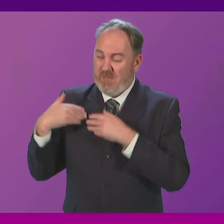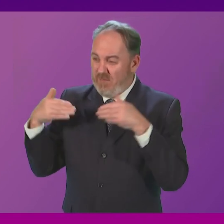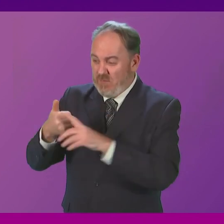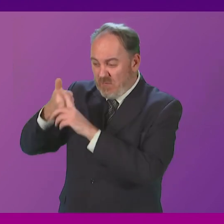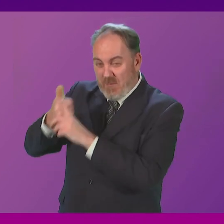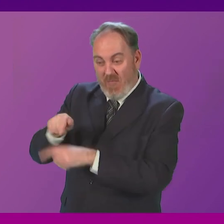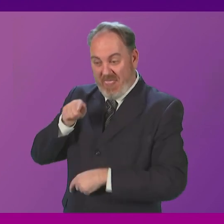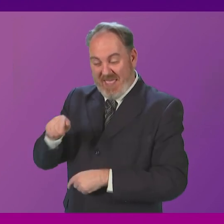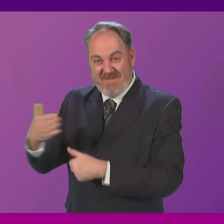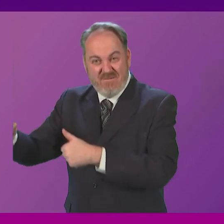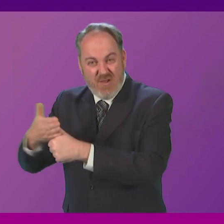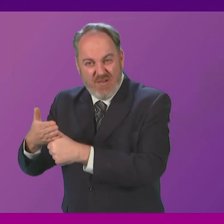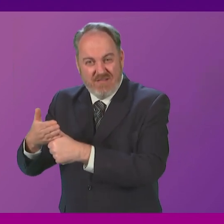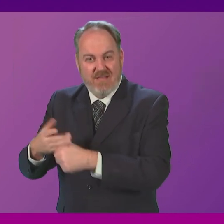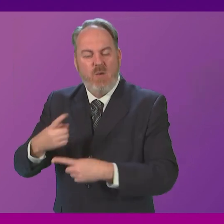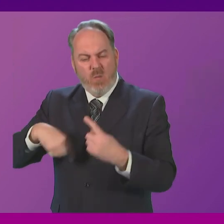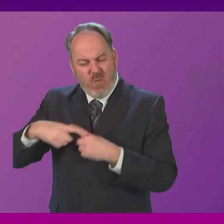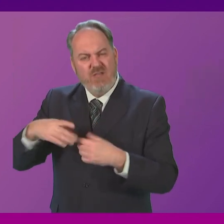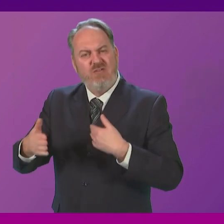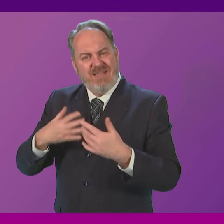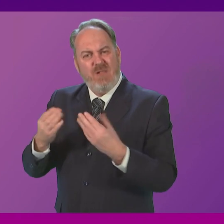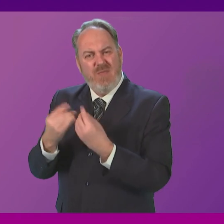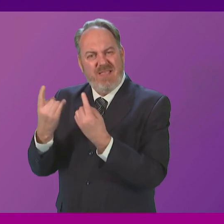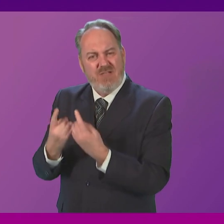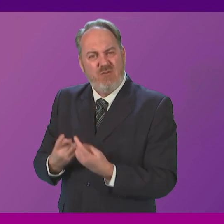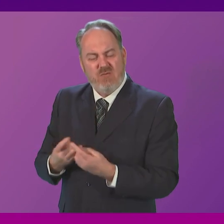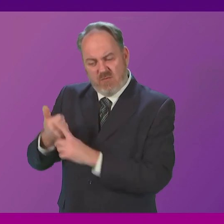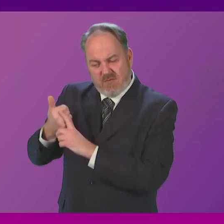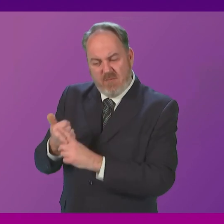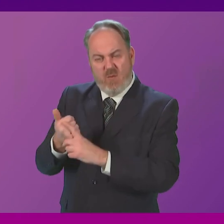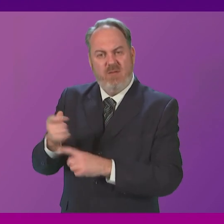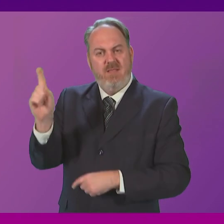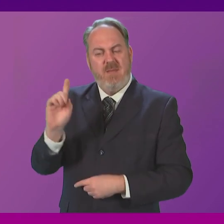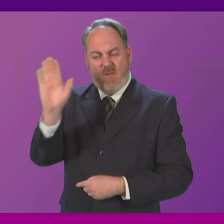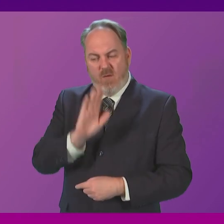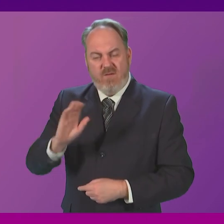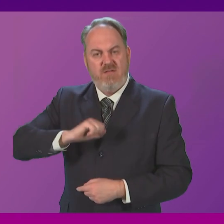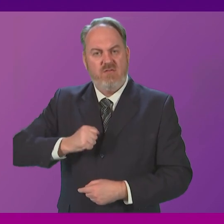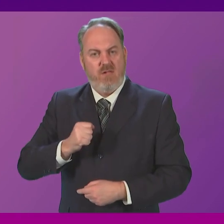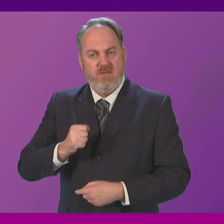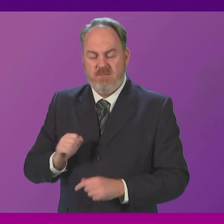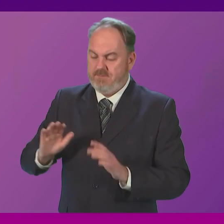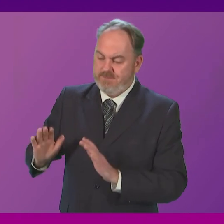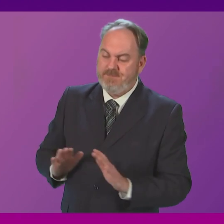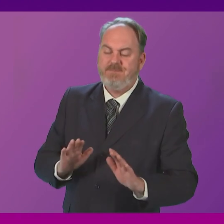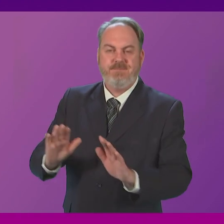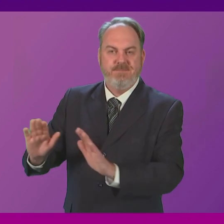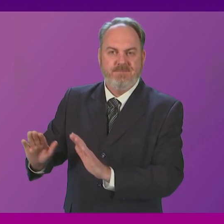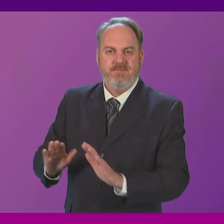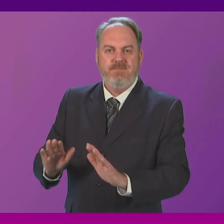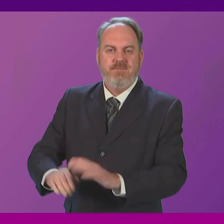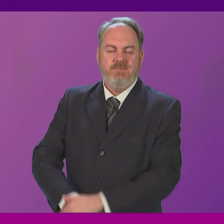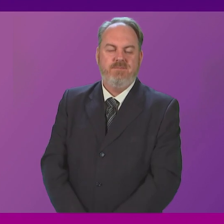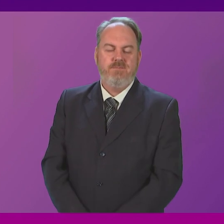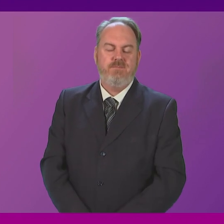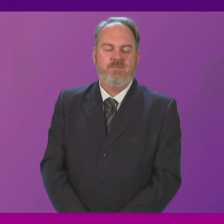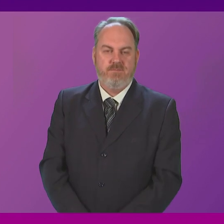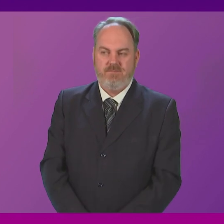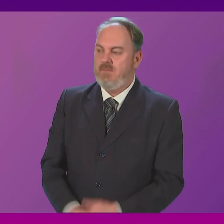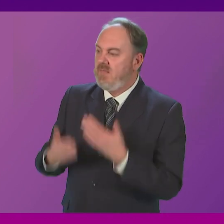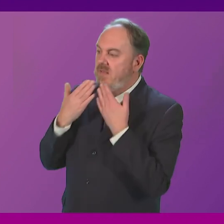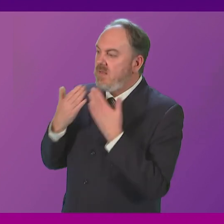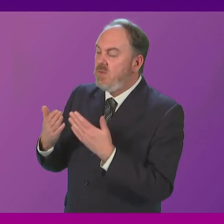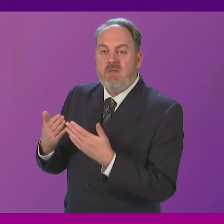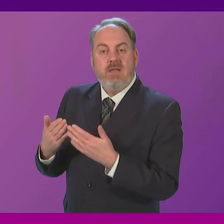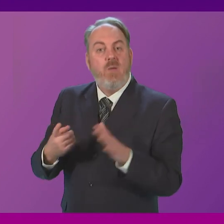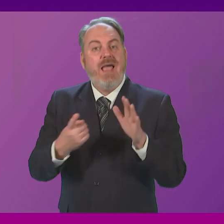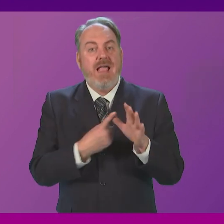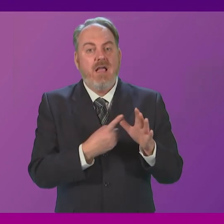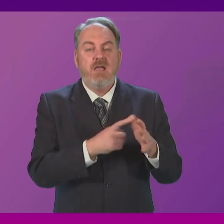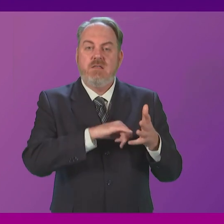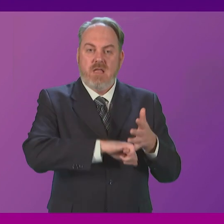Let us get on with the job of tackling them for the people of Scotland.